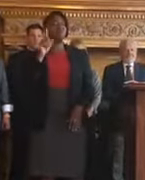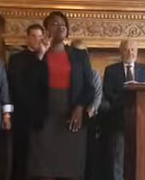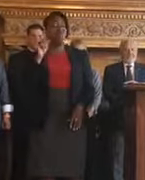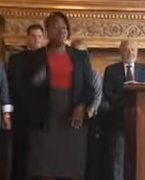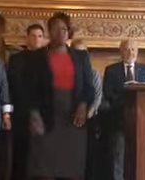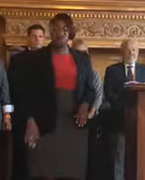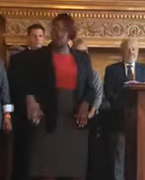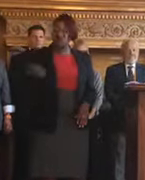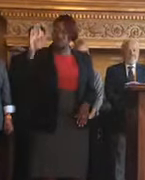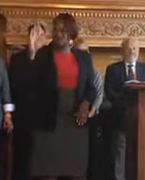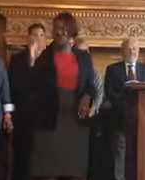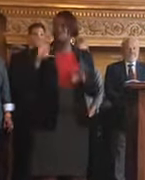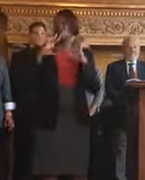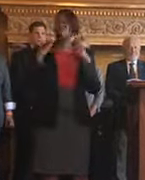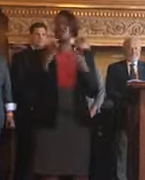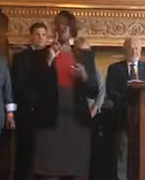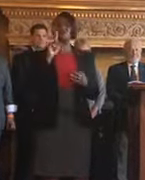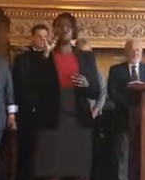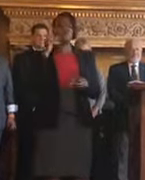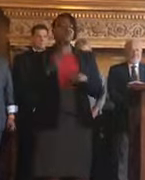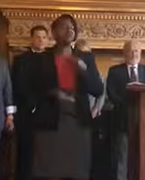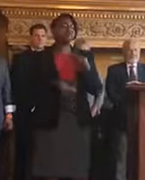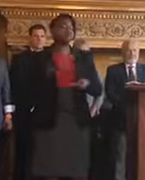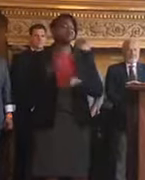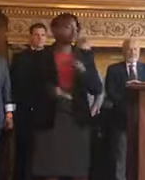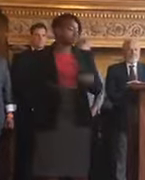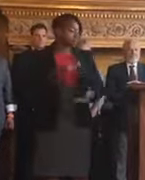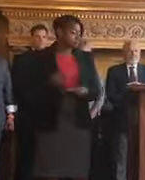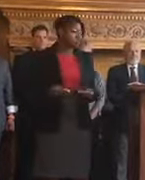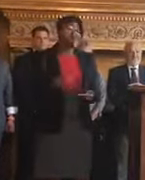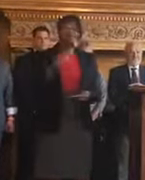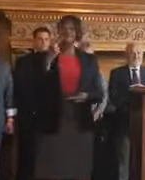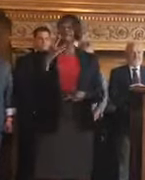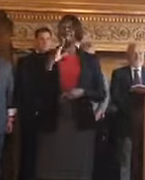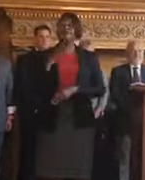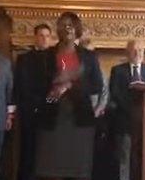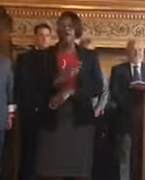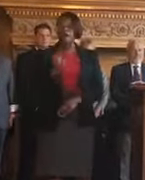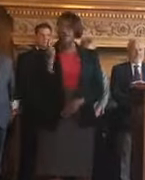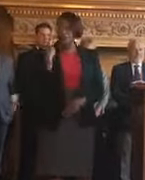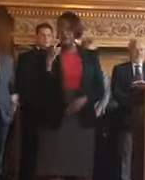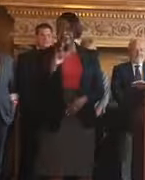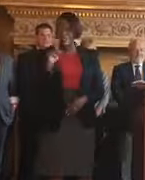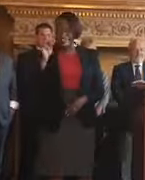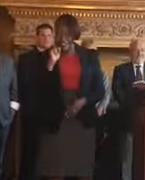Hello, I grew up in a family that has hereditary deafness.